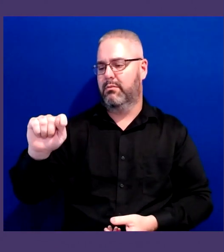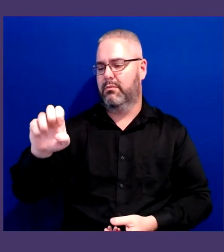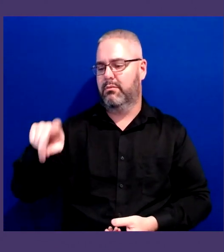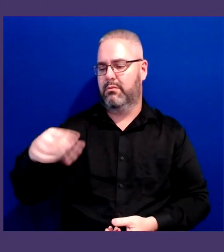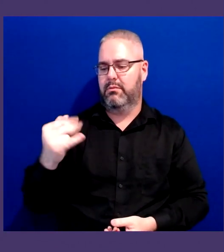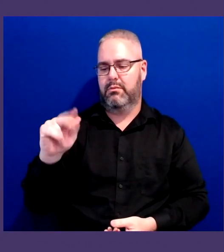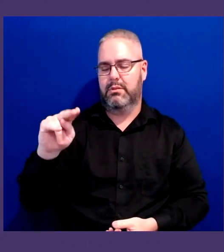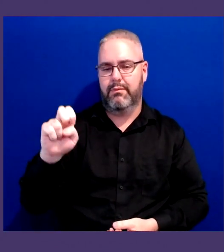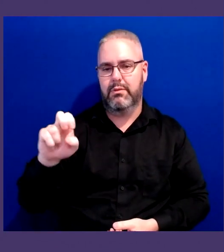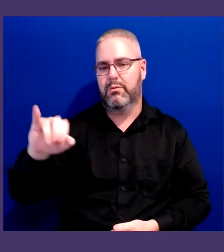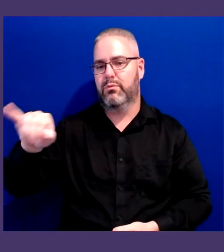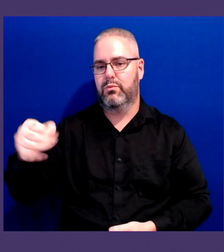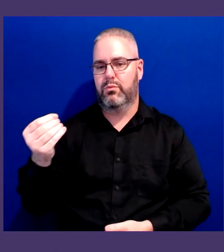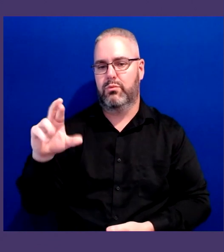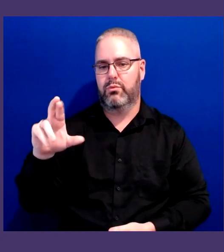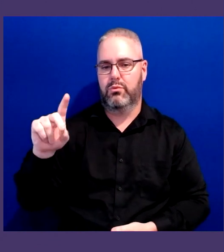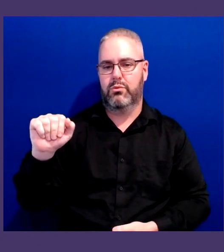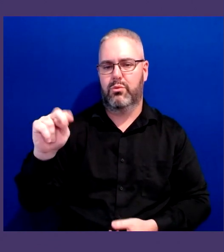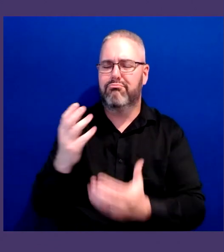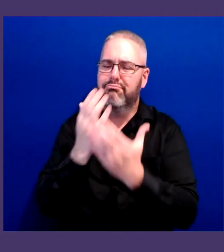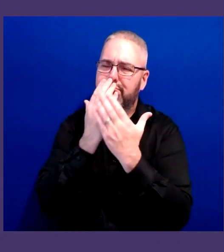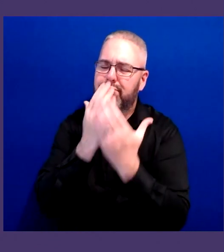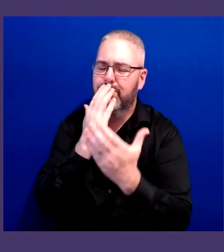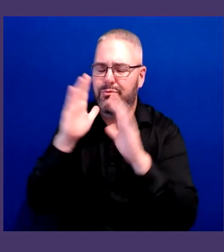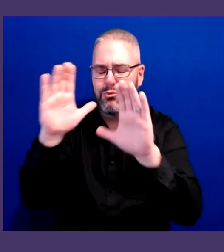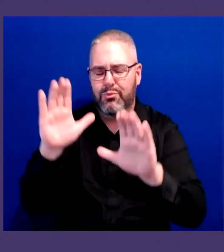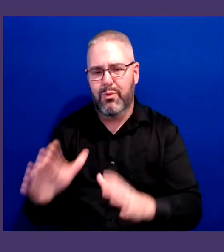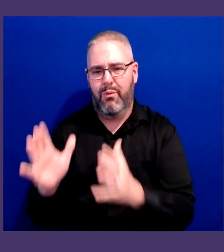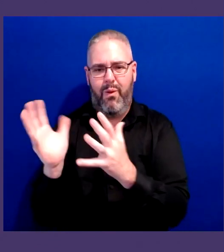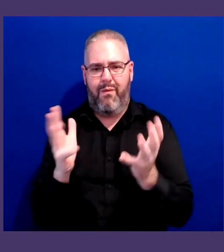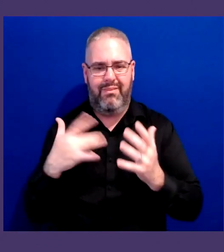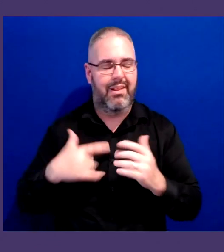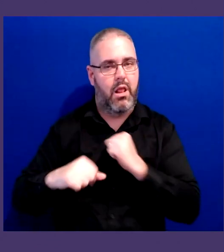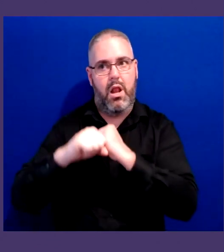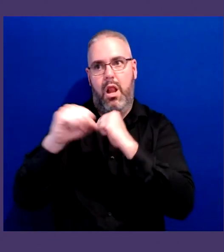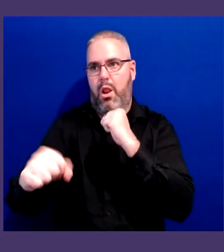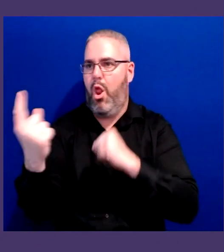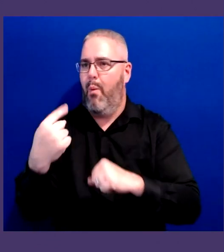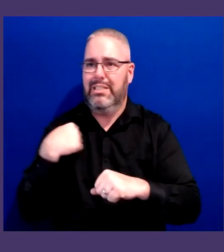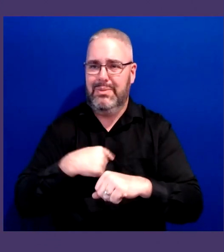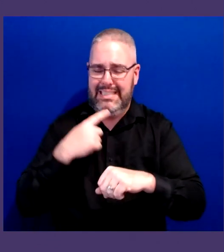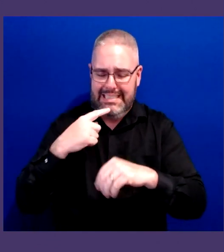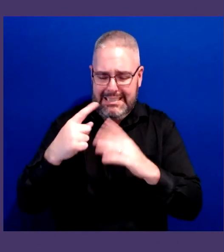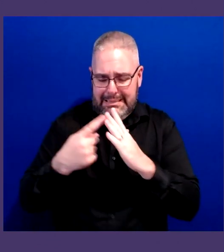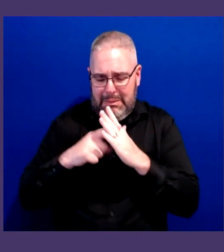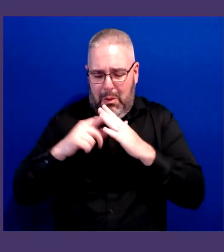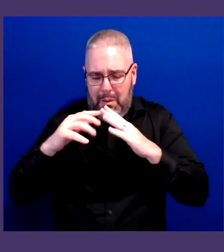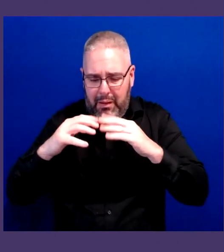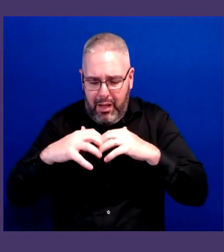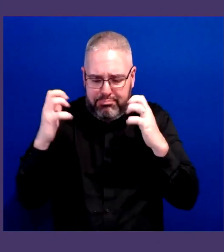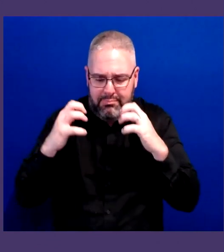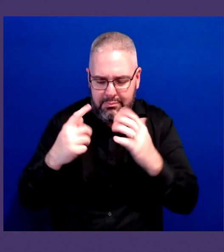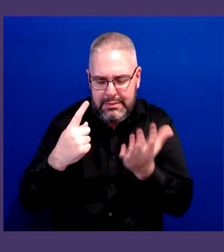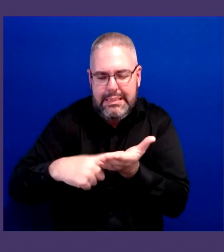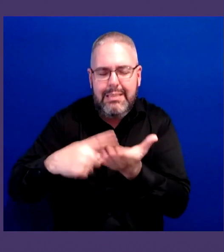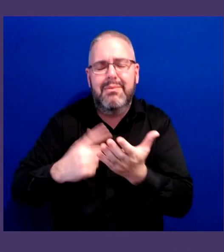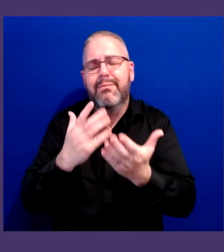We could go on for so long talking about these issues, I feel like we've only scratched the surface. But thank you so much for being here at Ability Summit.